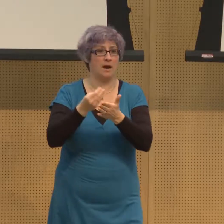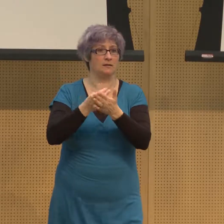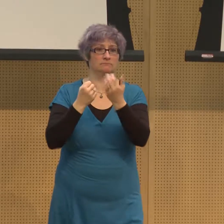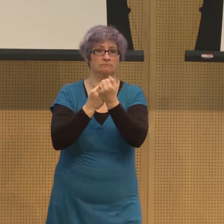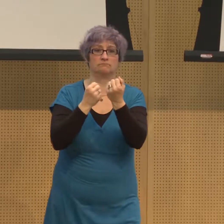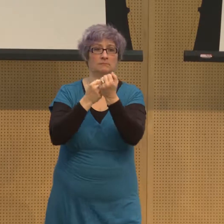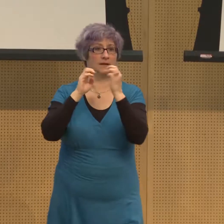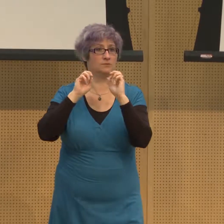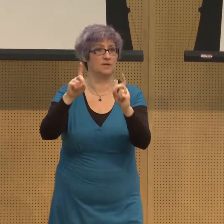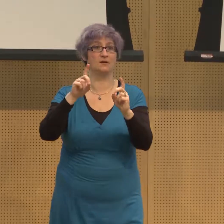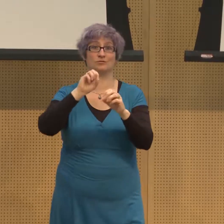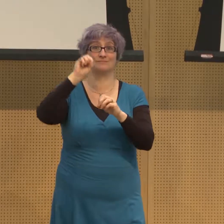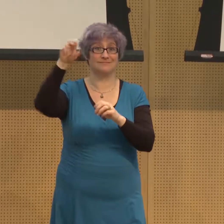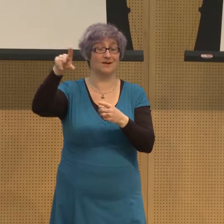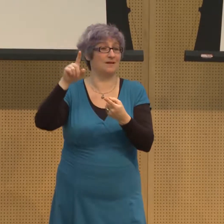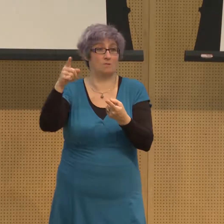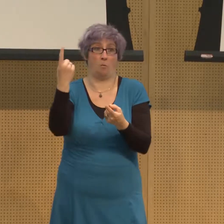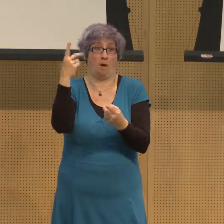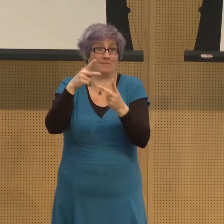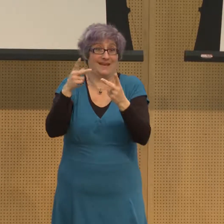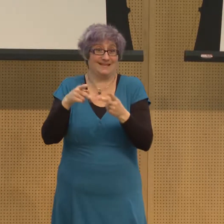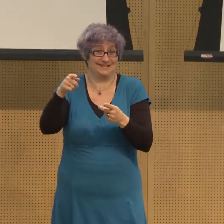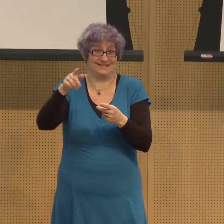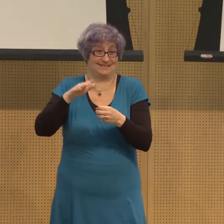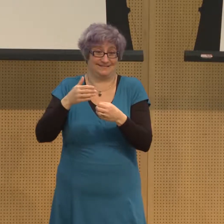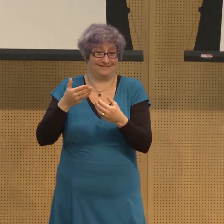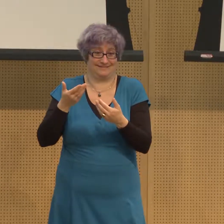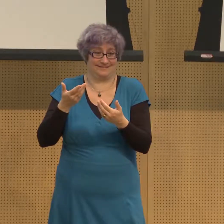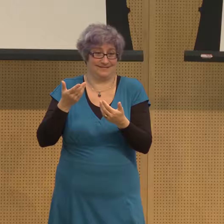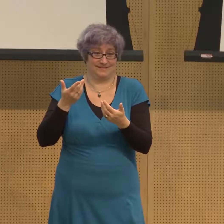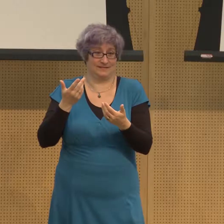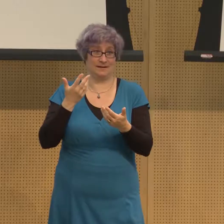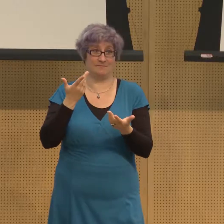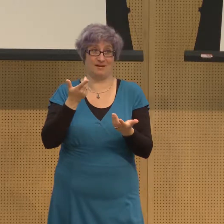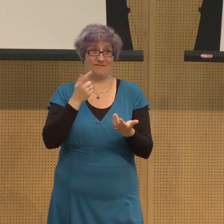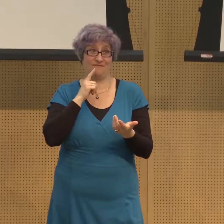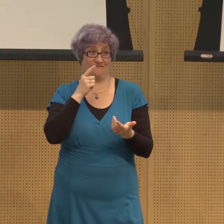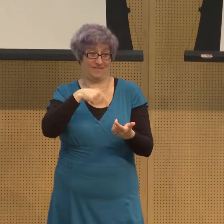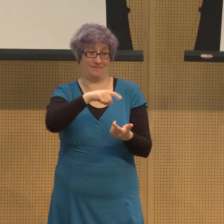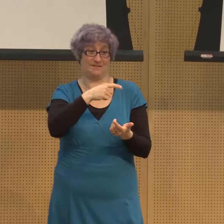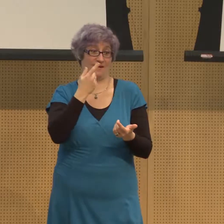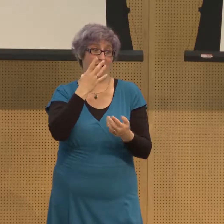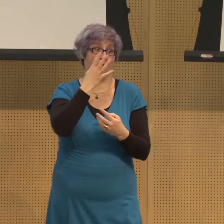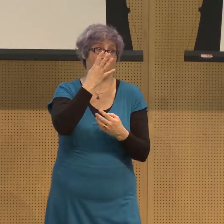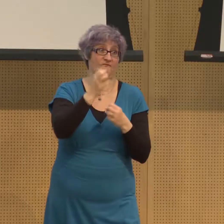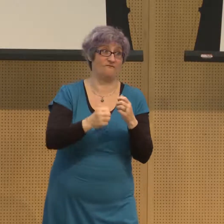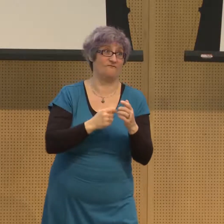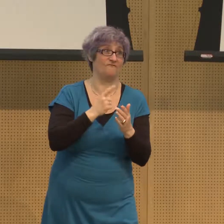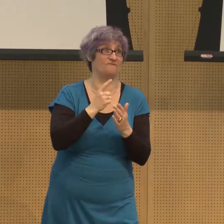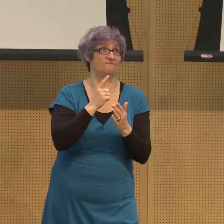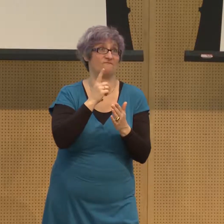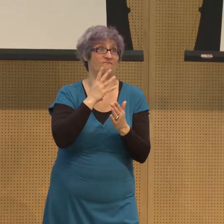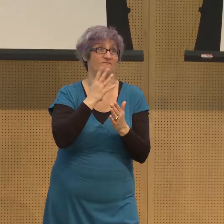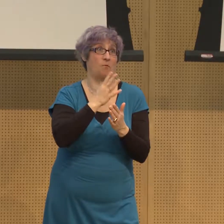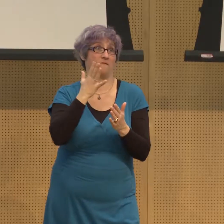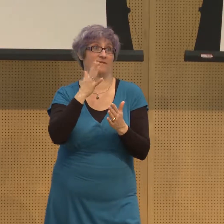and, you know, we offer grants and financial support and funding for them.